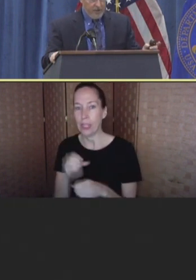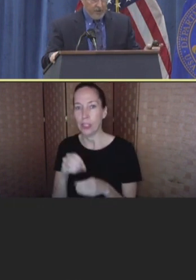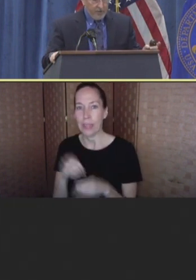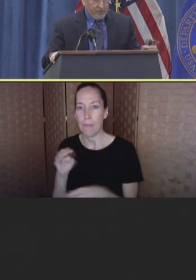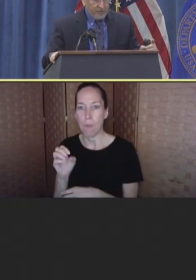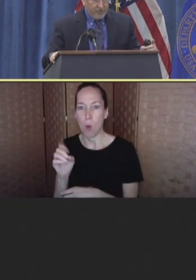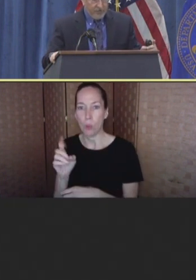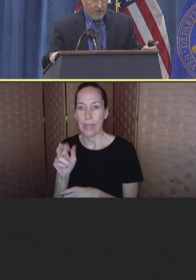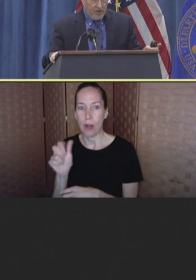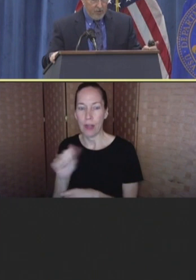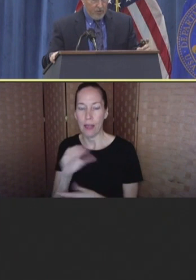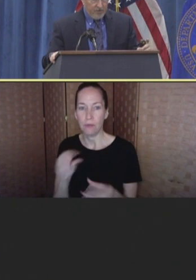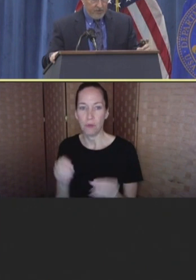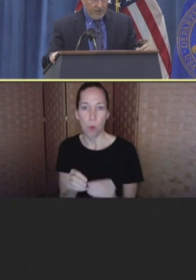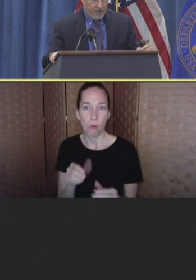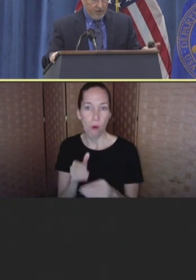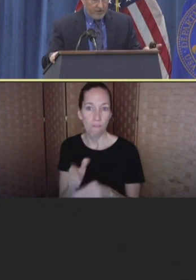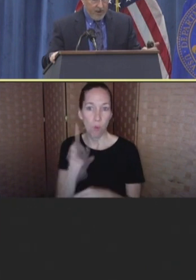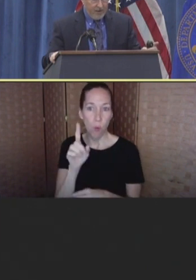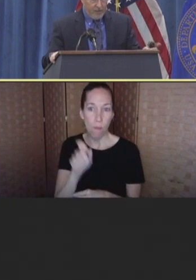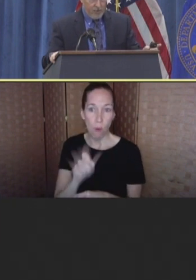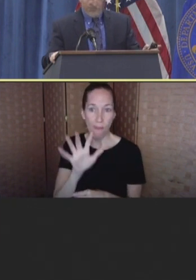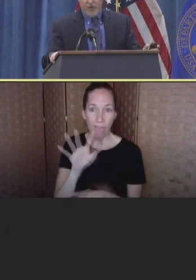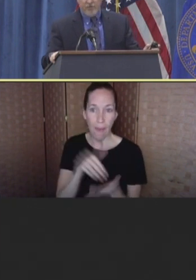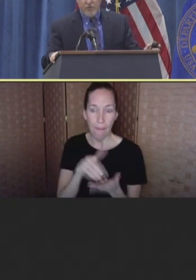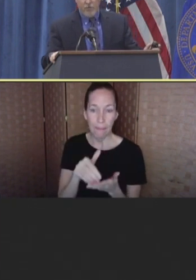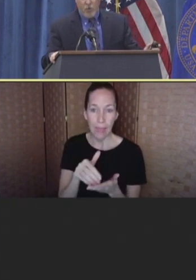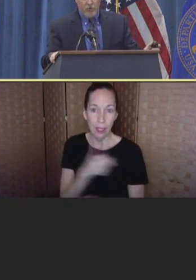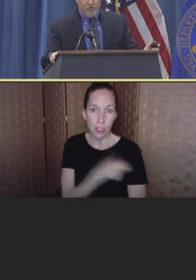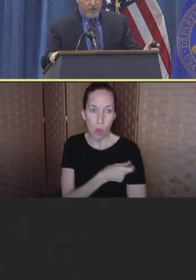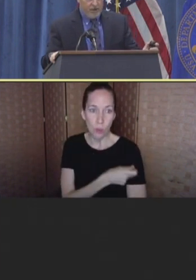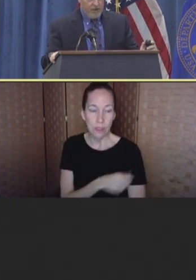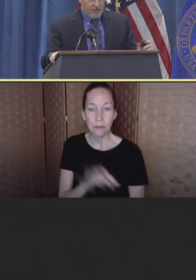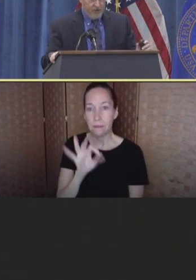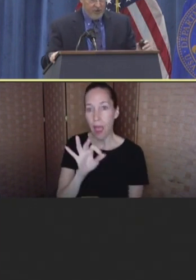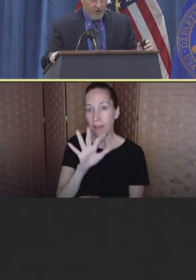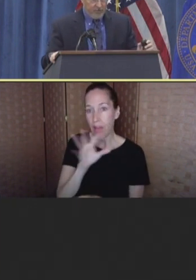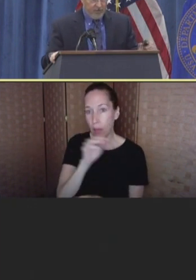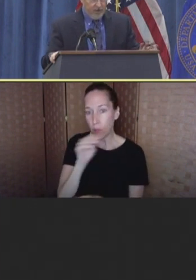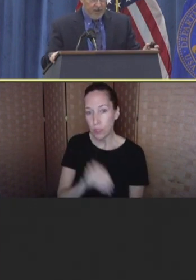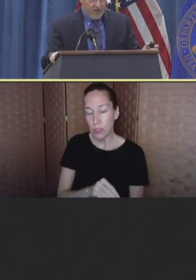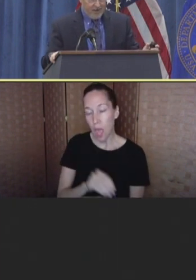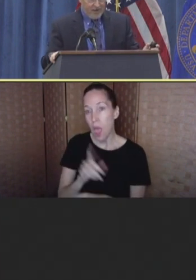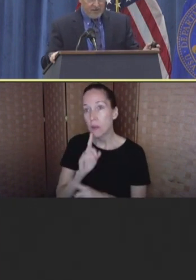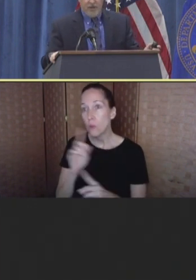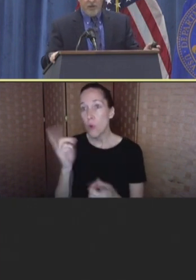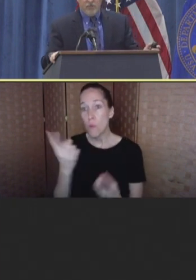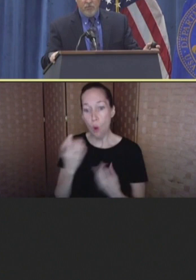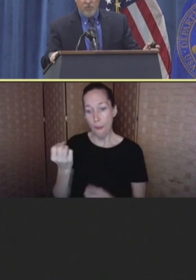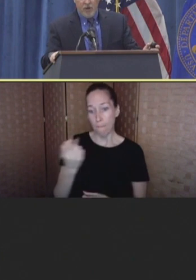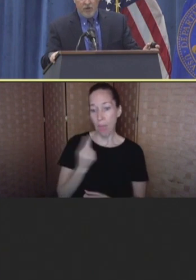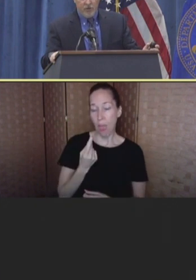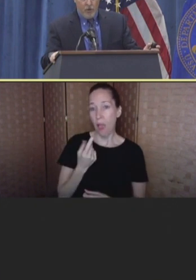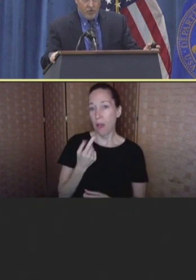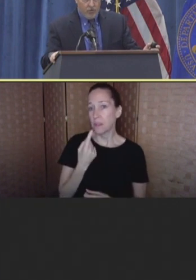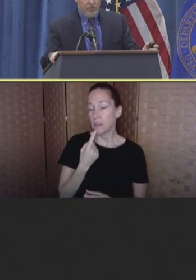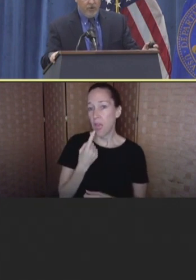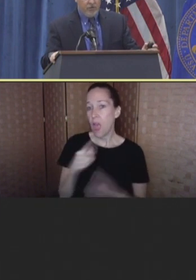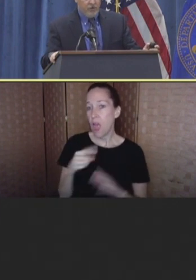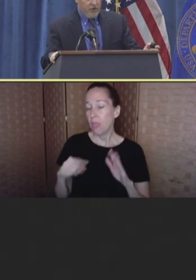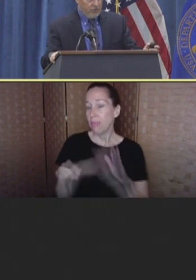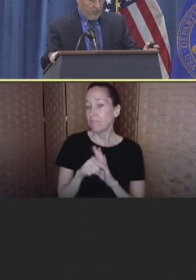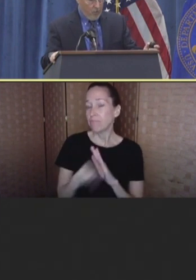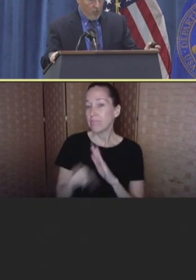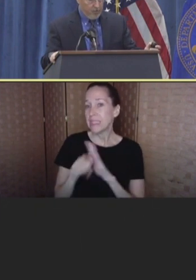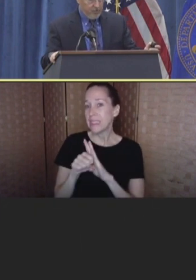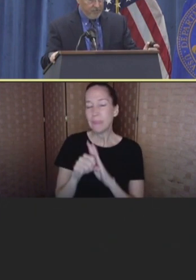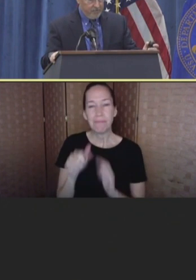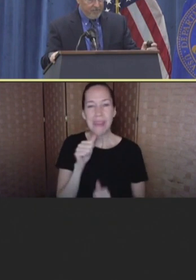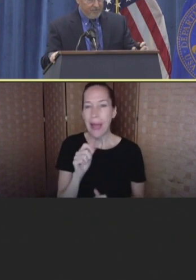doses with 98 percent of the reports being non-serious and 19 total serious reports.